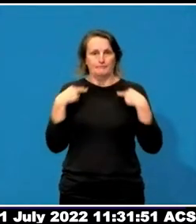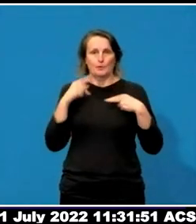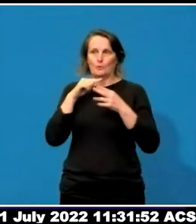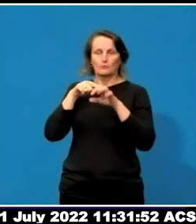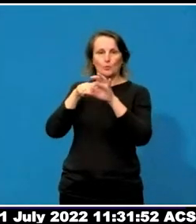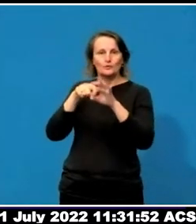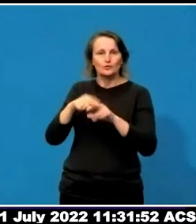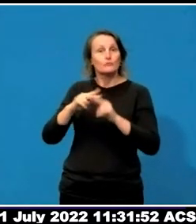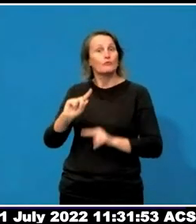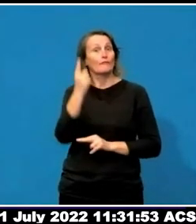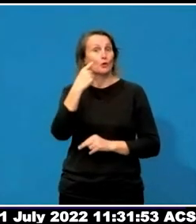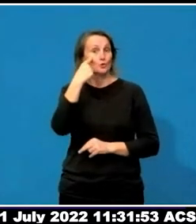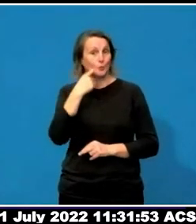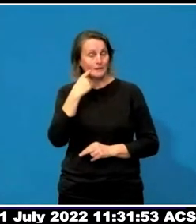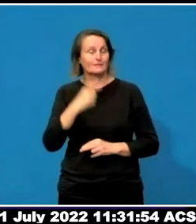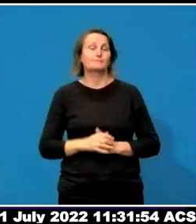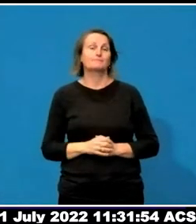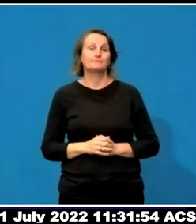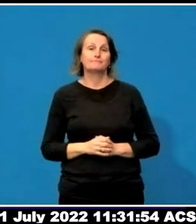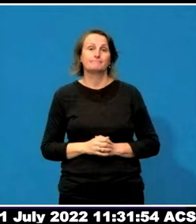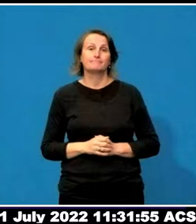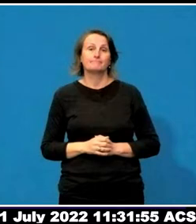Thank you. ASSOCIATE: The Royal Commission is adjourned.